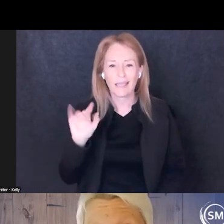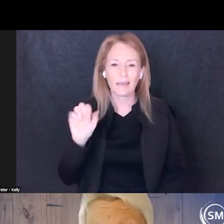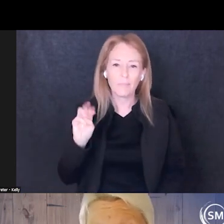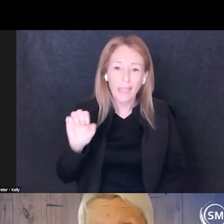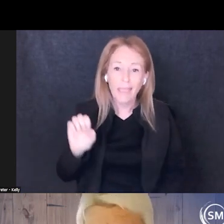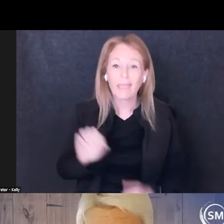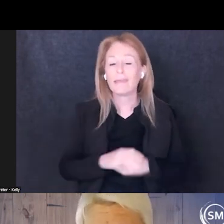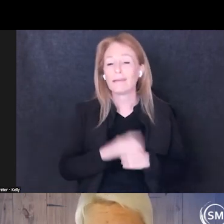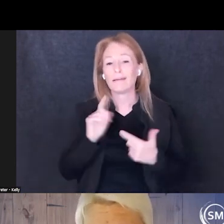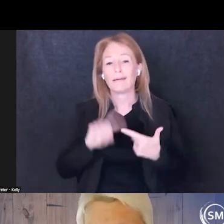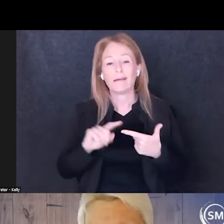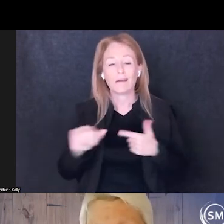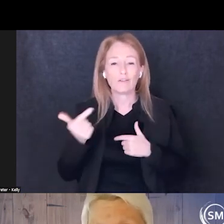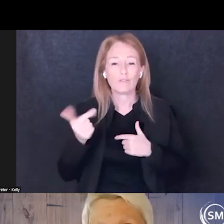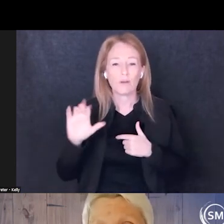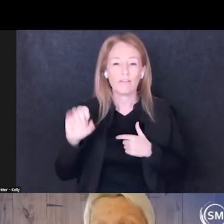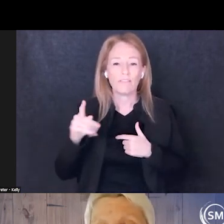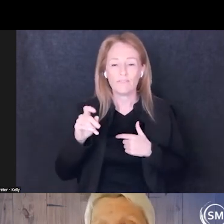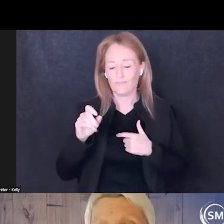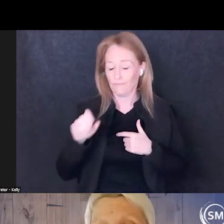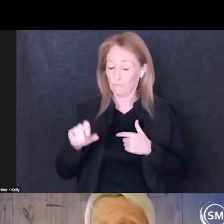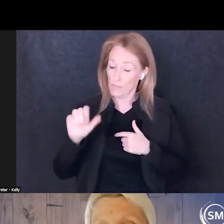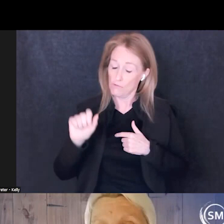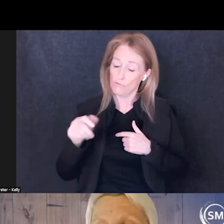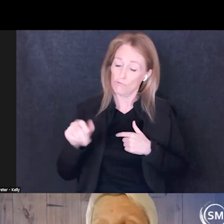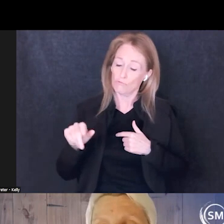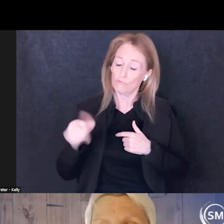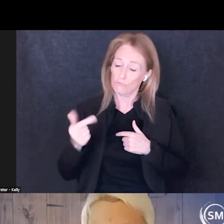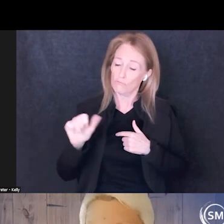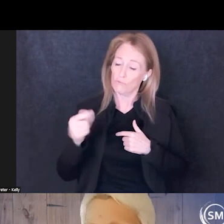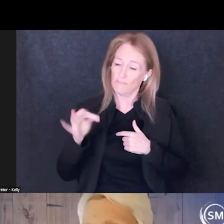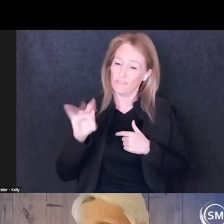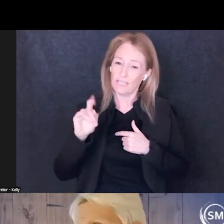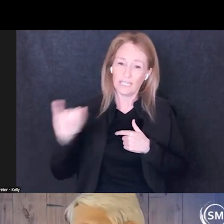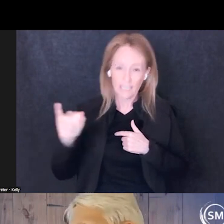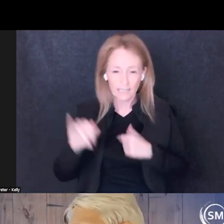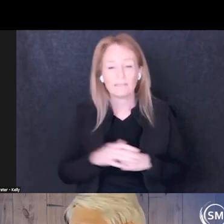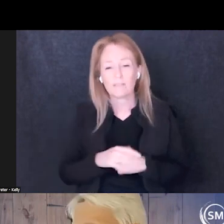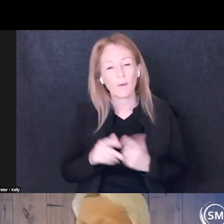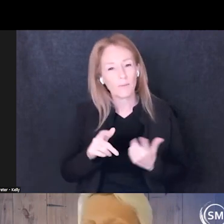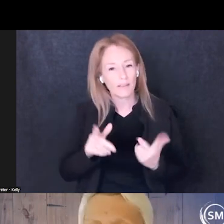WE ARE GOING TO SEE IT ON A T-SHIRT. I KNOW YOU ARE THINKING ABOUT WHAT ARE WE GOING TO